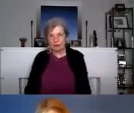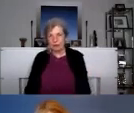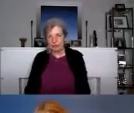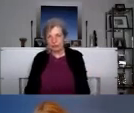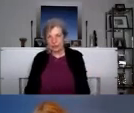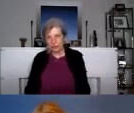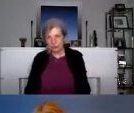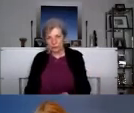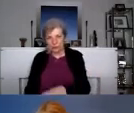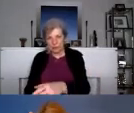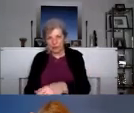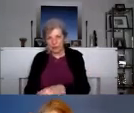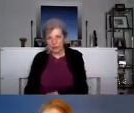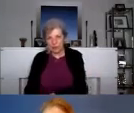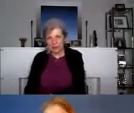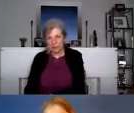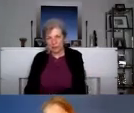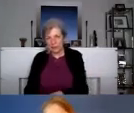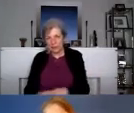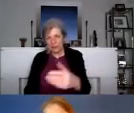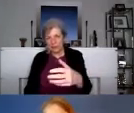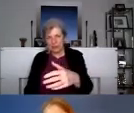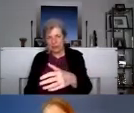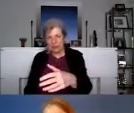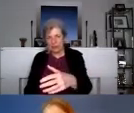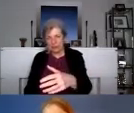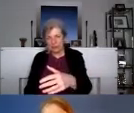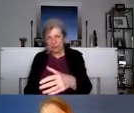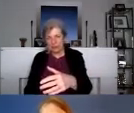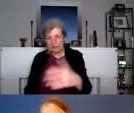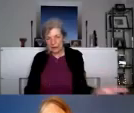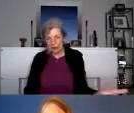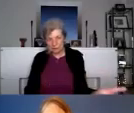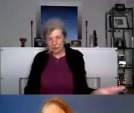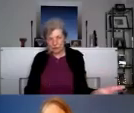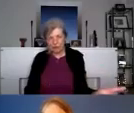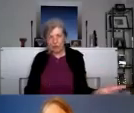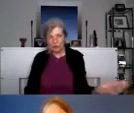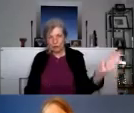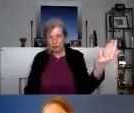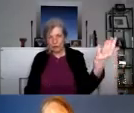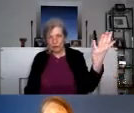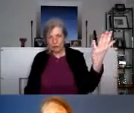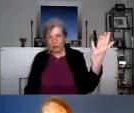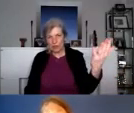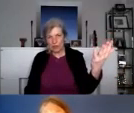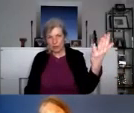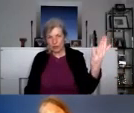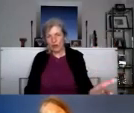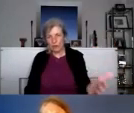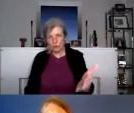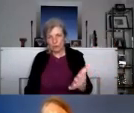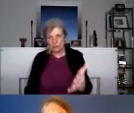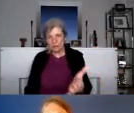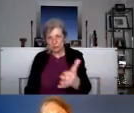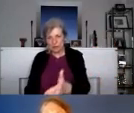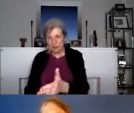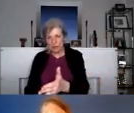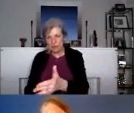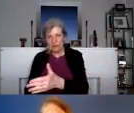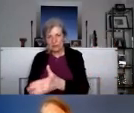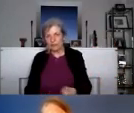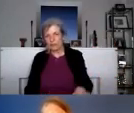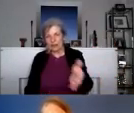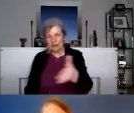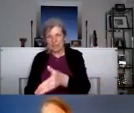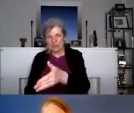07:35:57 You can put in a PowerPoint or a non- web-based product. It doesn't have that